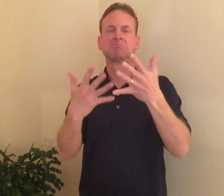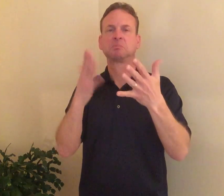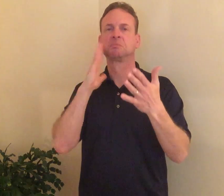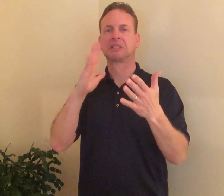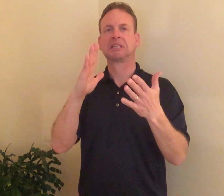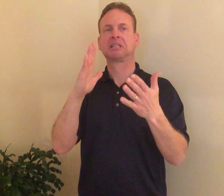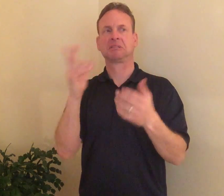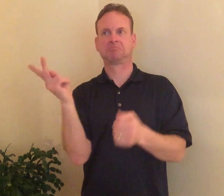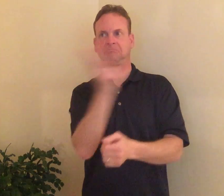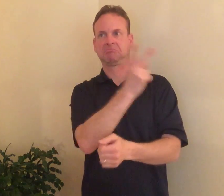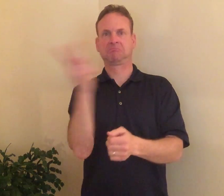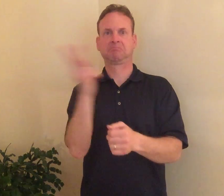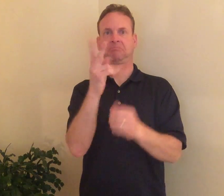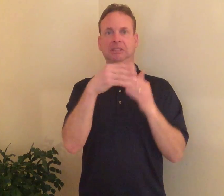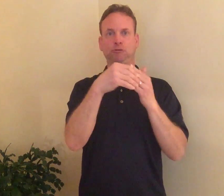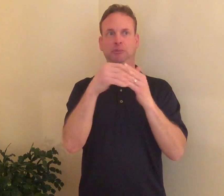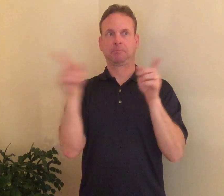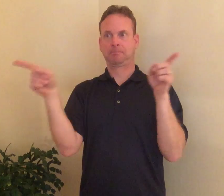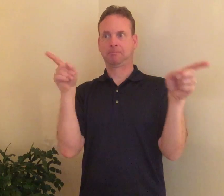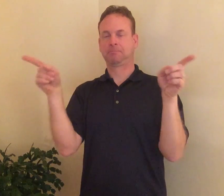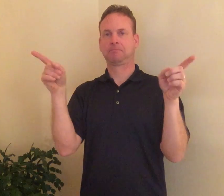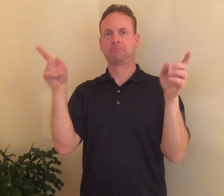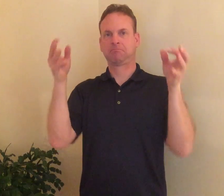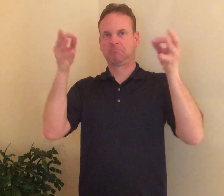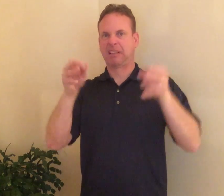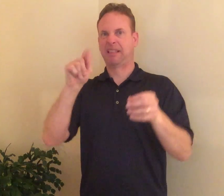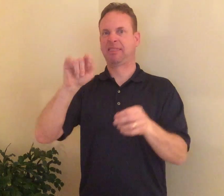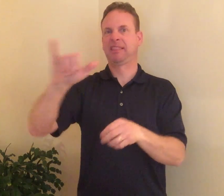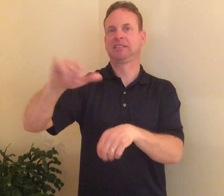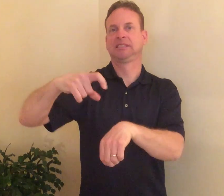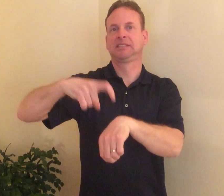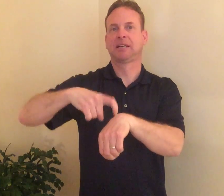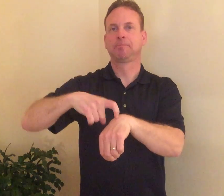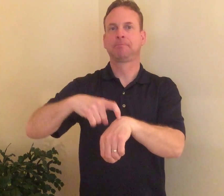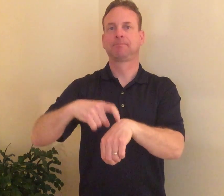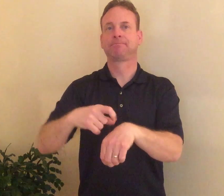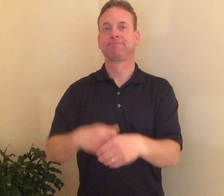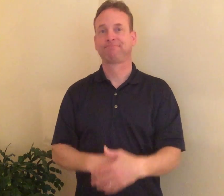and their responsibilities, is left up to the leadership to decide.